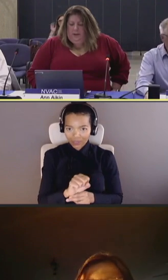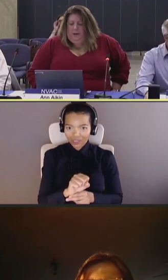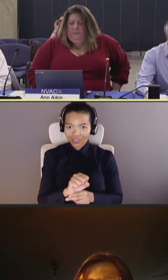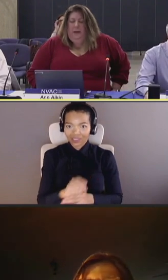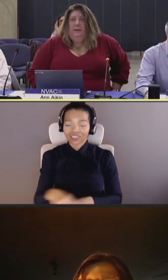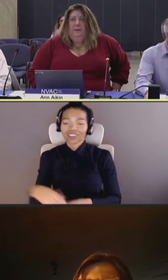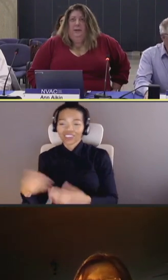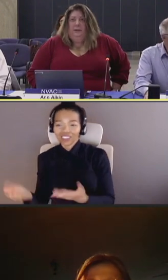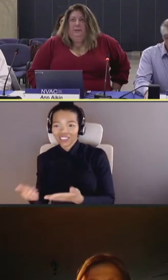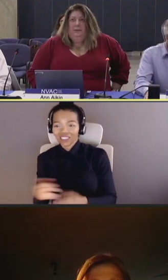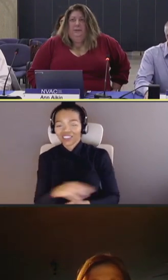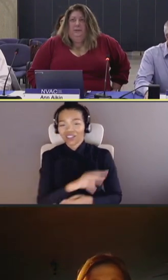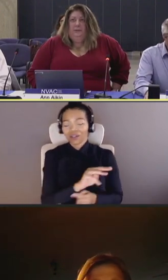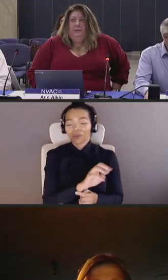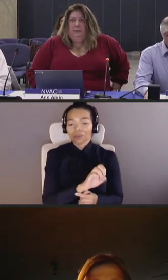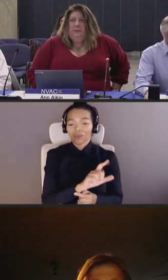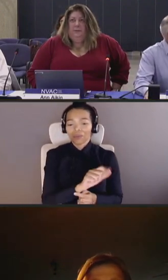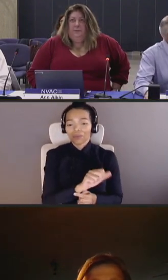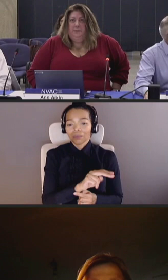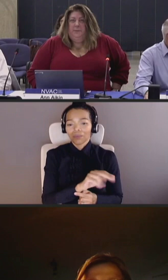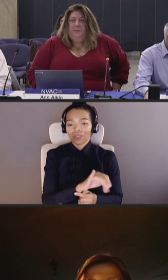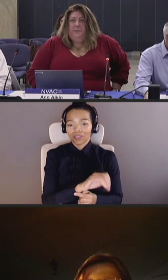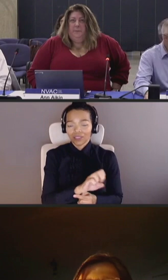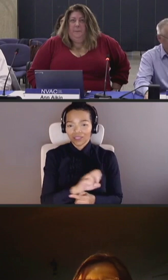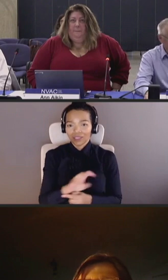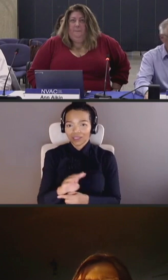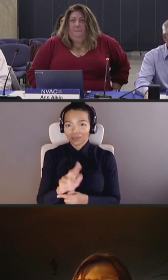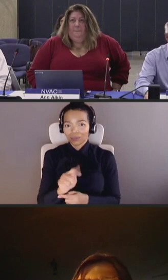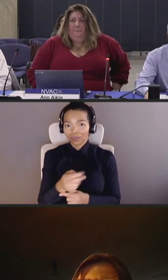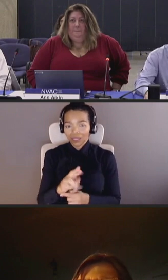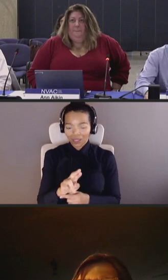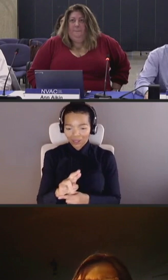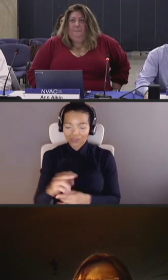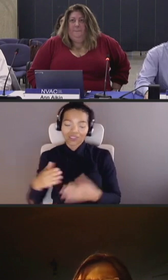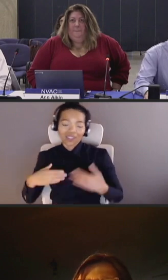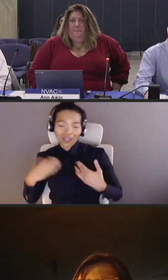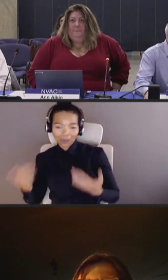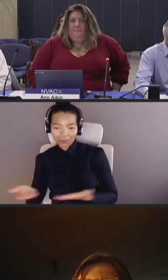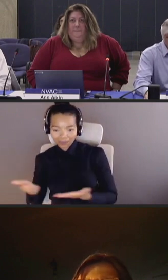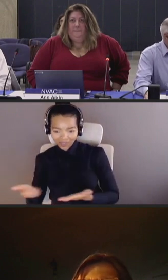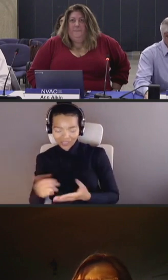Ann Aikin: Melody Butler. >> Melody Butler: Good morning. Happy to be here.